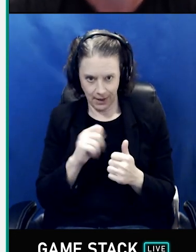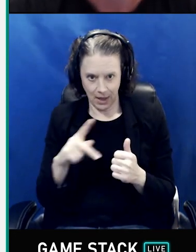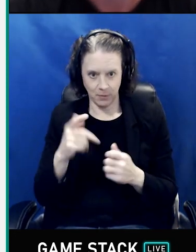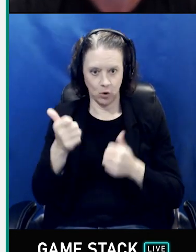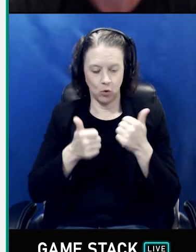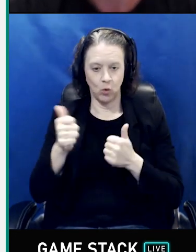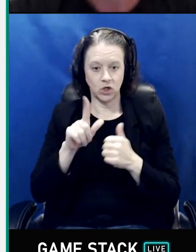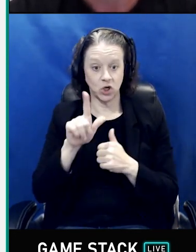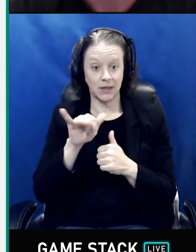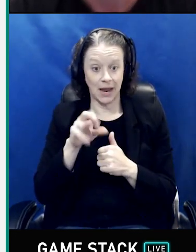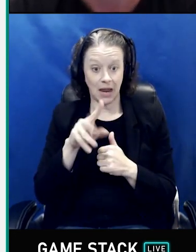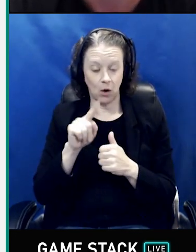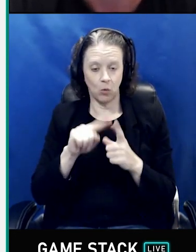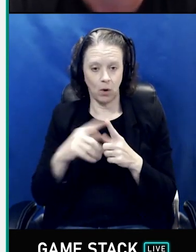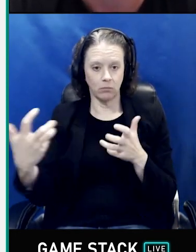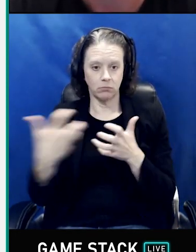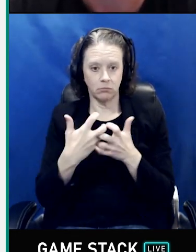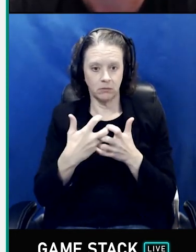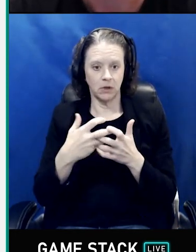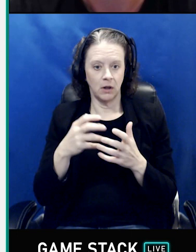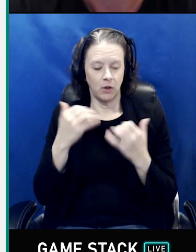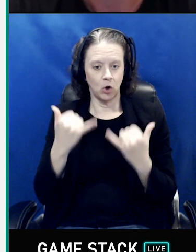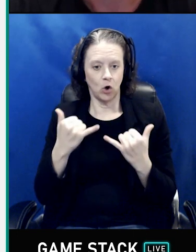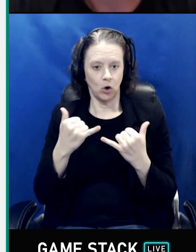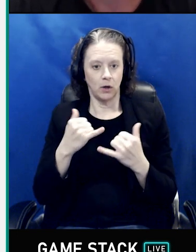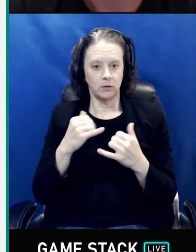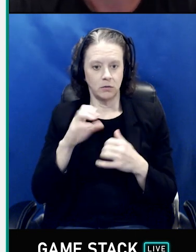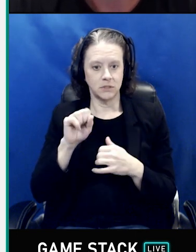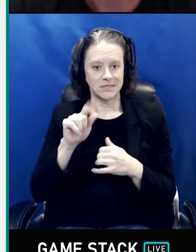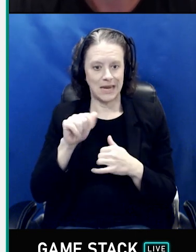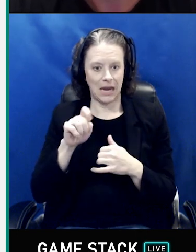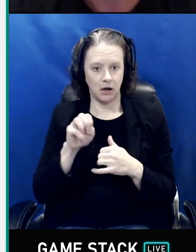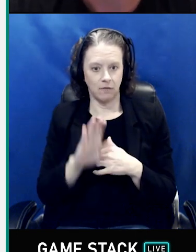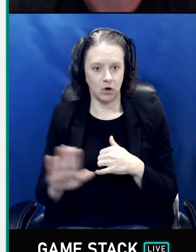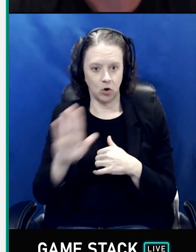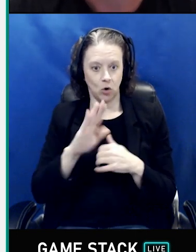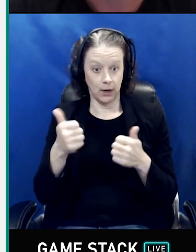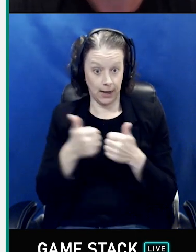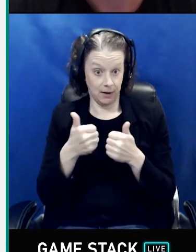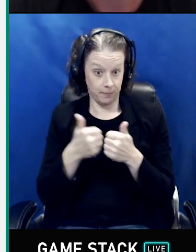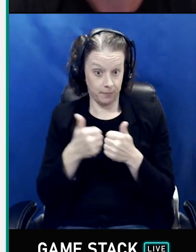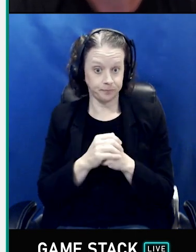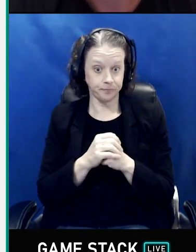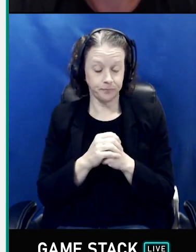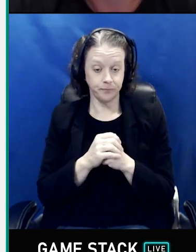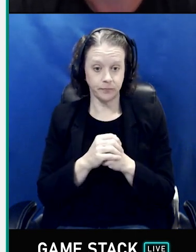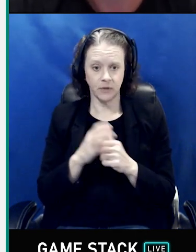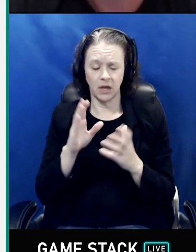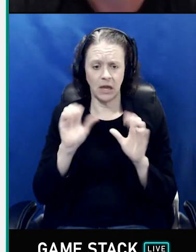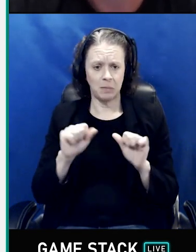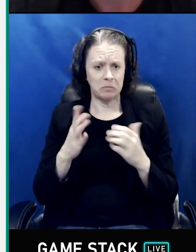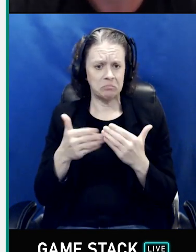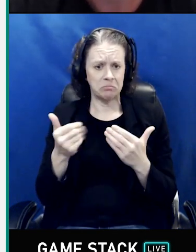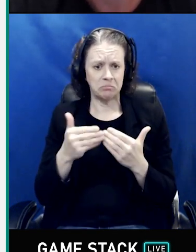is most appropriate for the current state of your game. This can be as straightforward as adding one line of